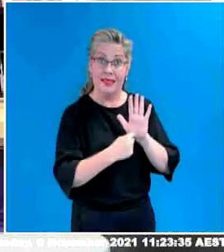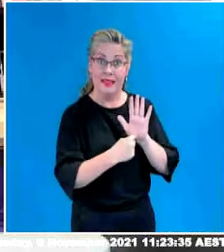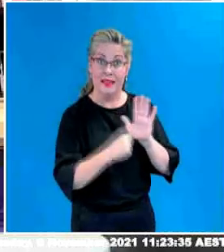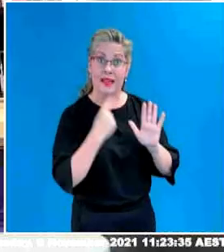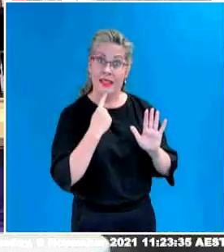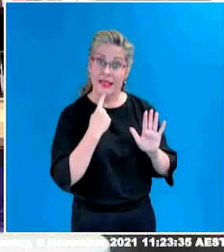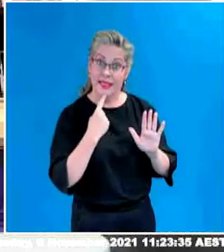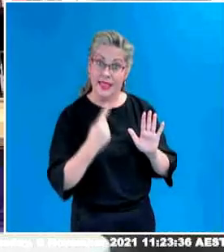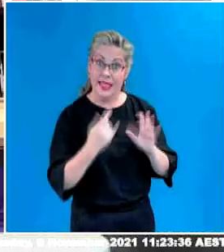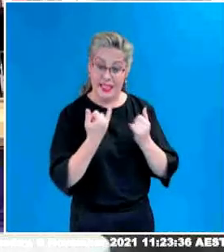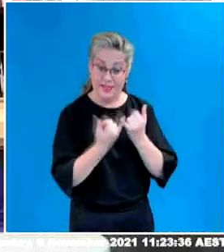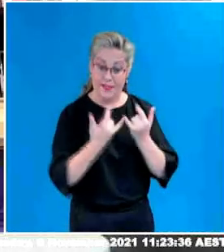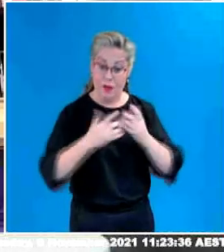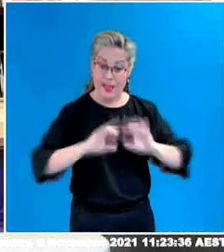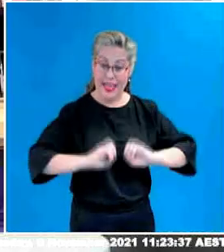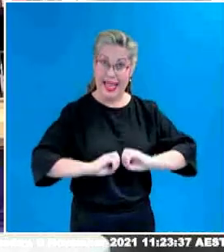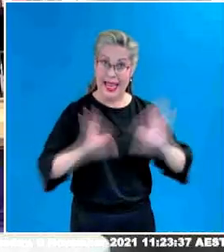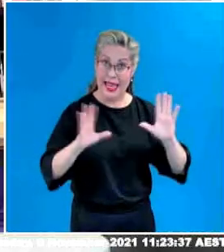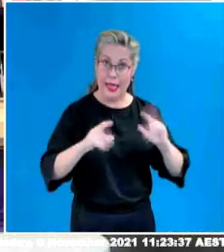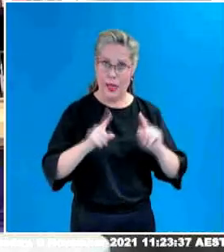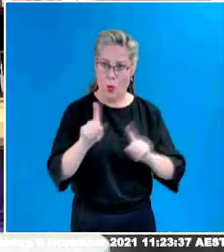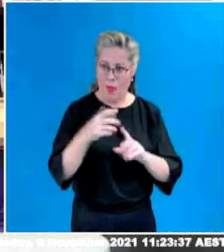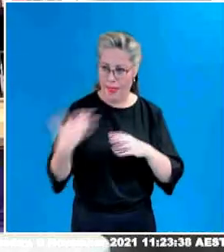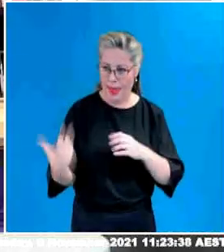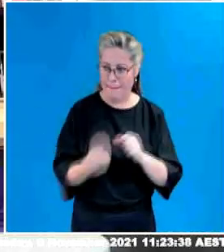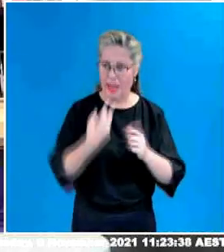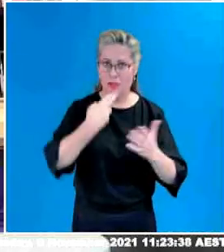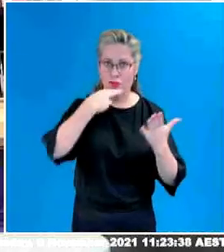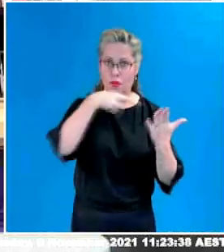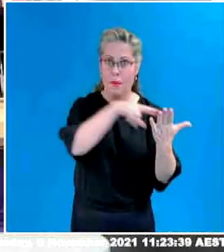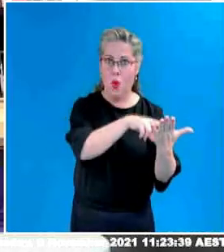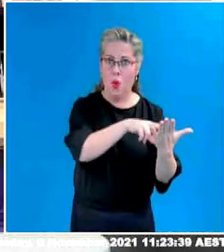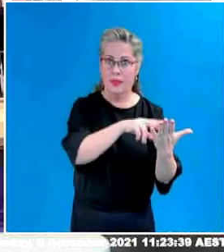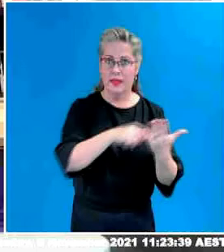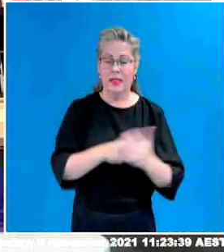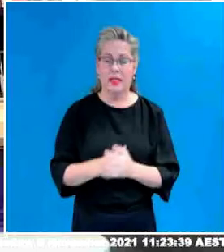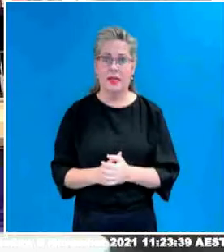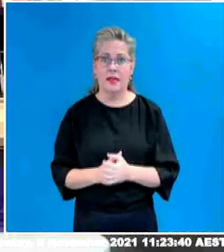The criteria could be more specific, but it is there at a high level.